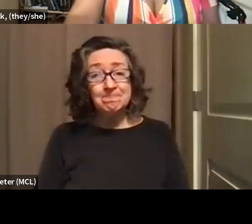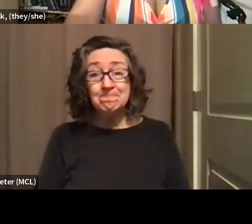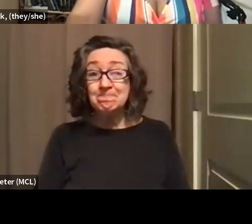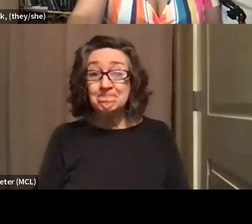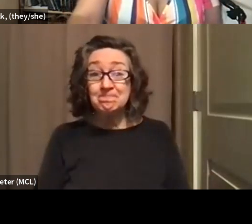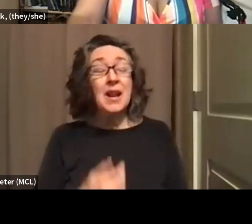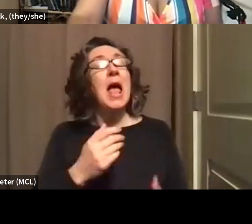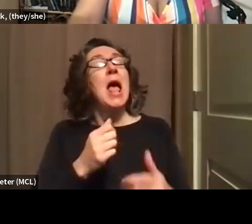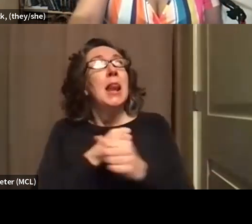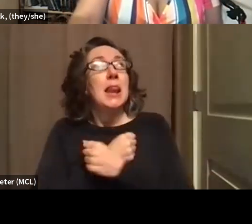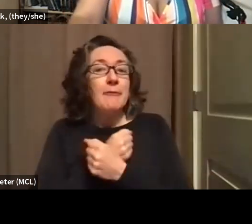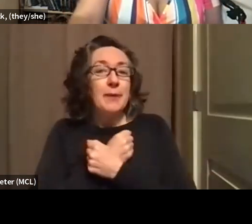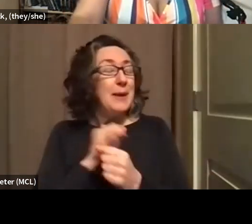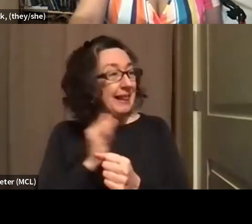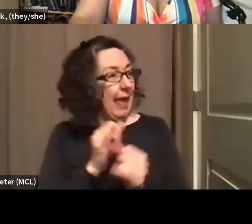Keep loving me like an individual.